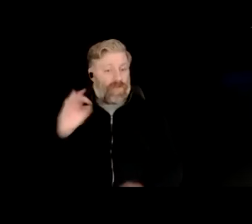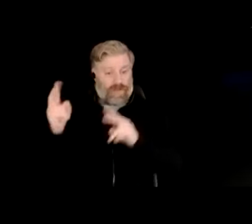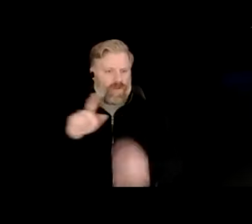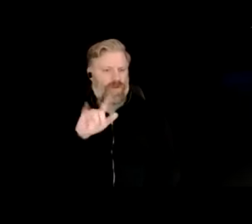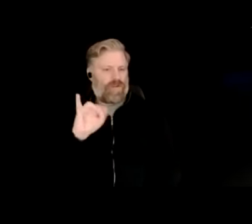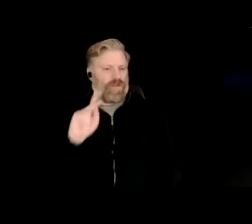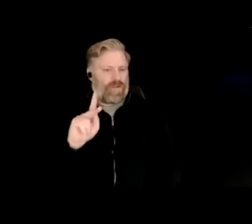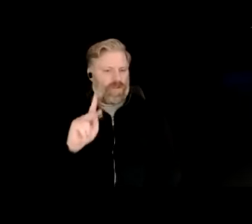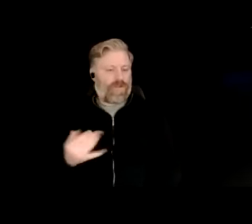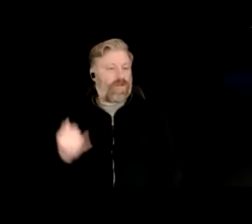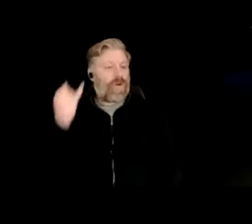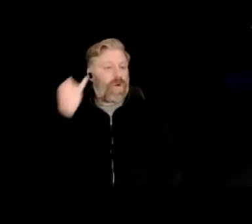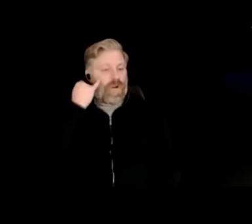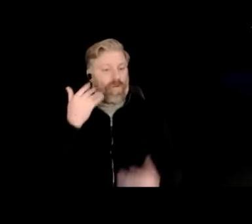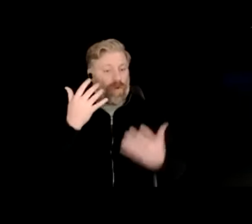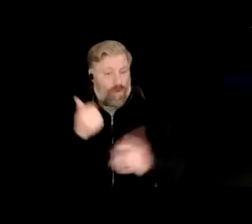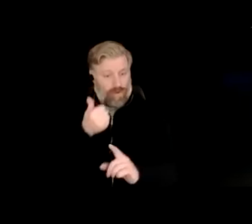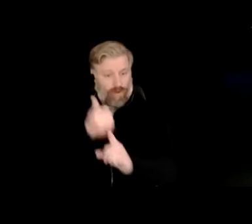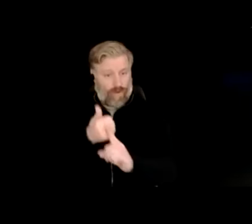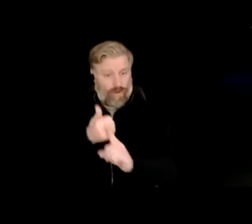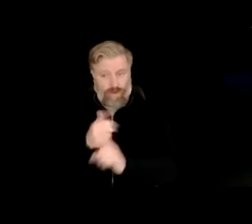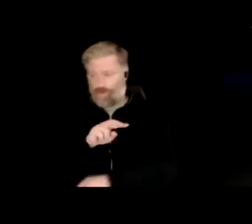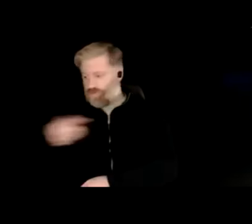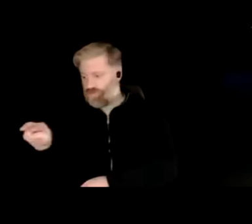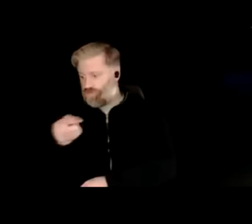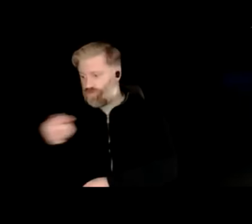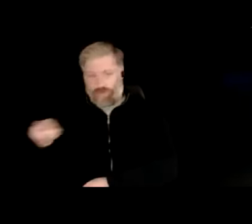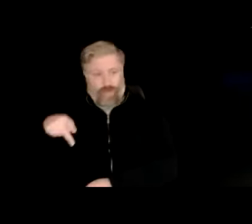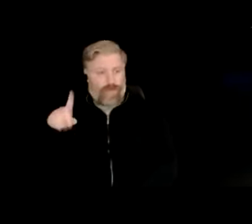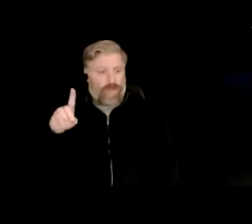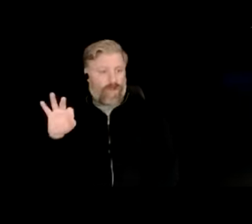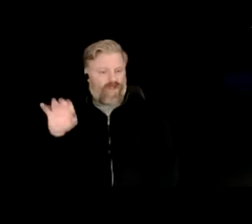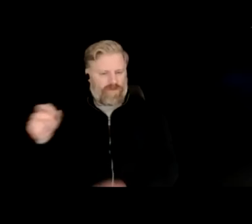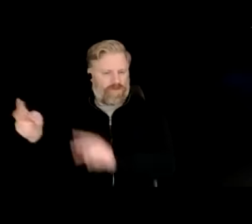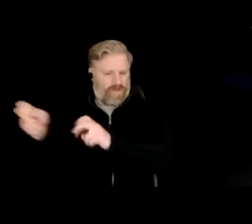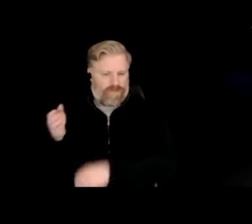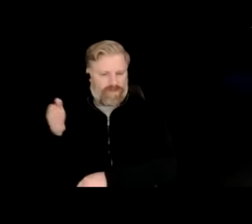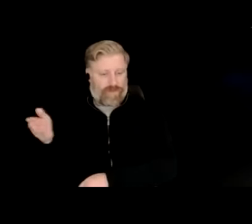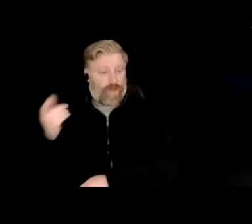if you would like to follow along there. The PDF has been built with accessibility principles,